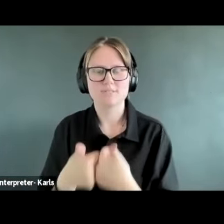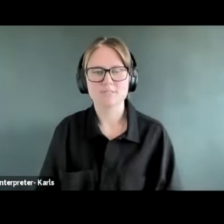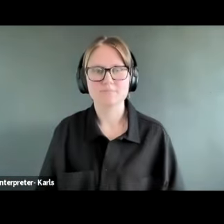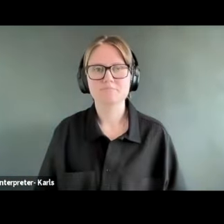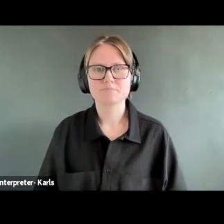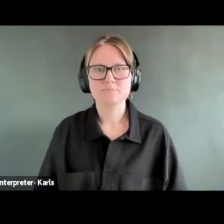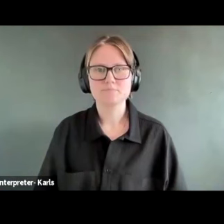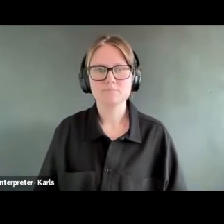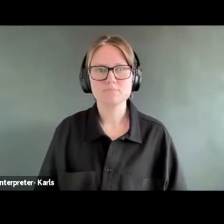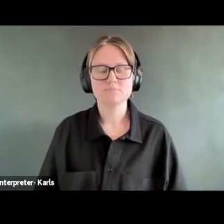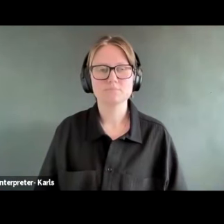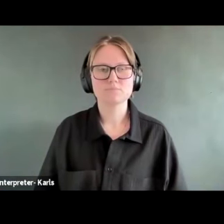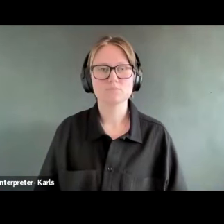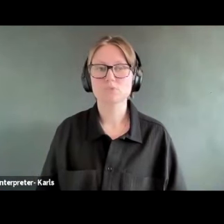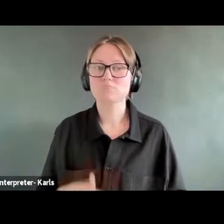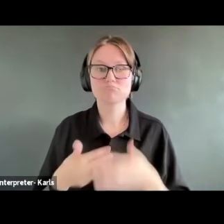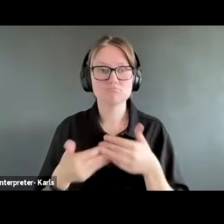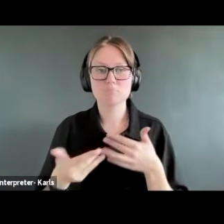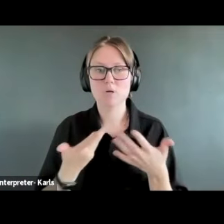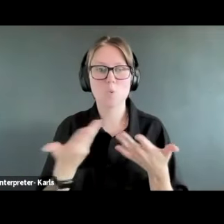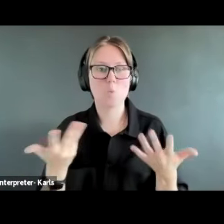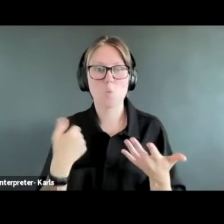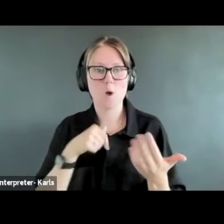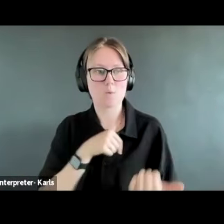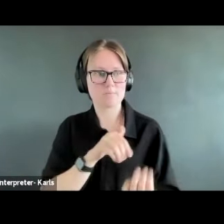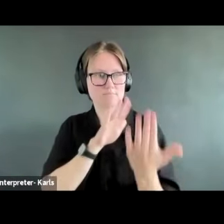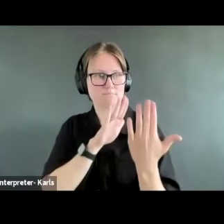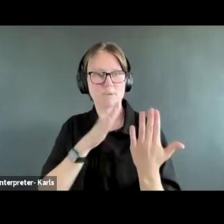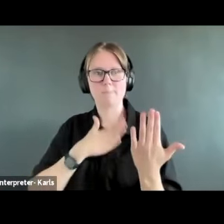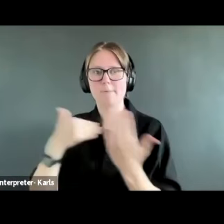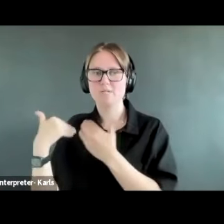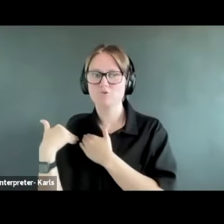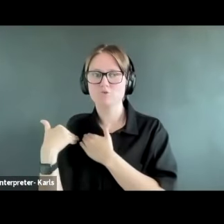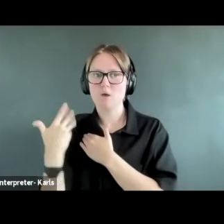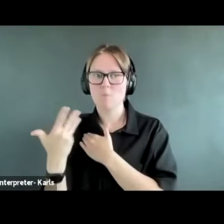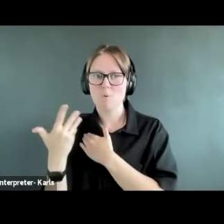what we encounter my job is to help make sure everybody